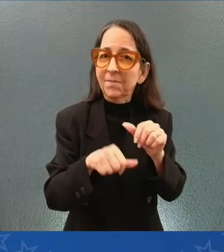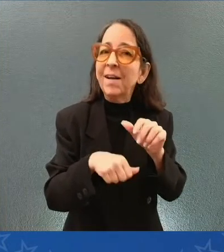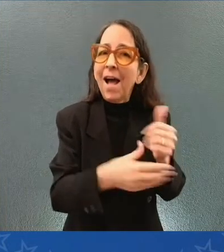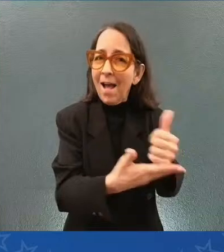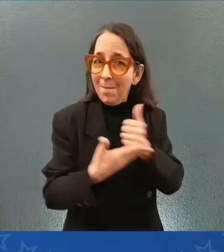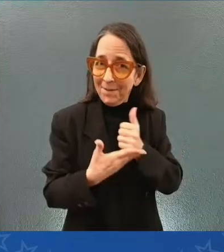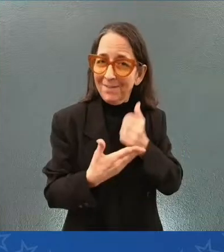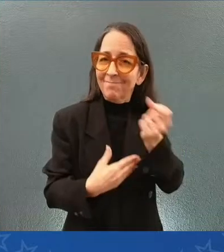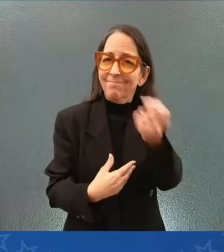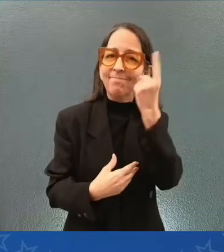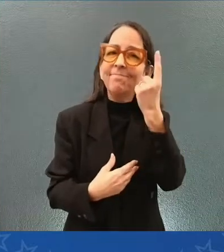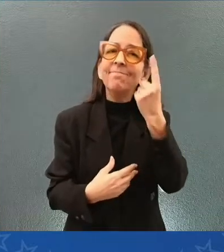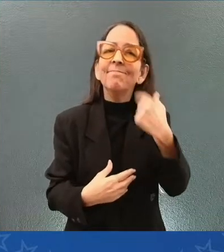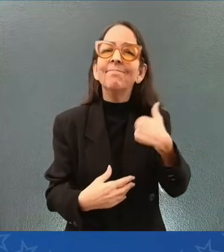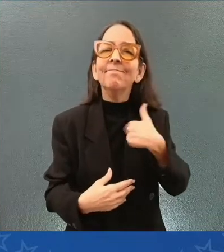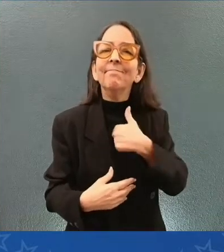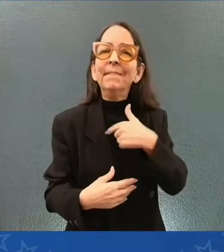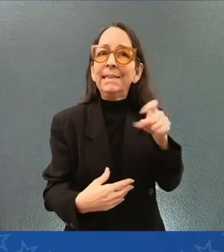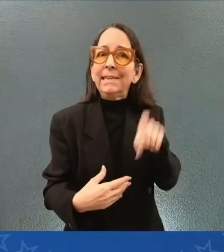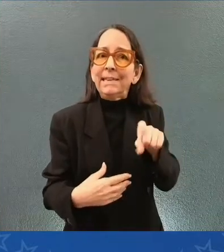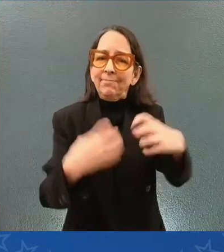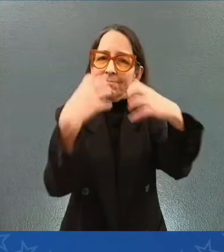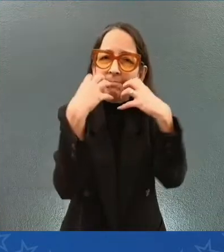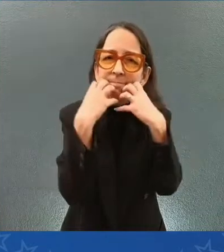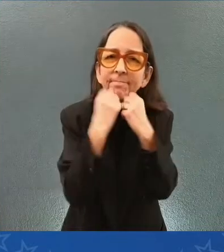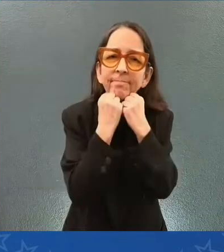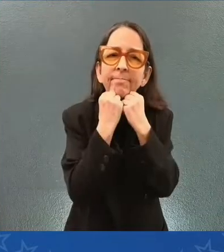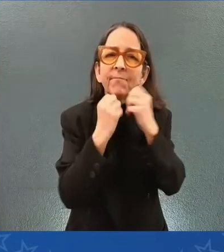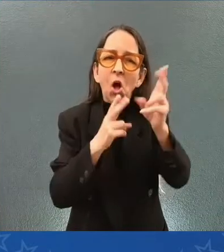so that everyone sees themselves in the story of America.